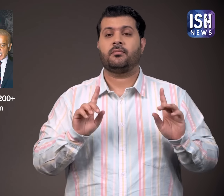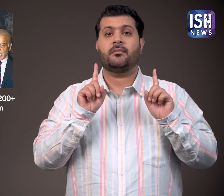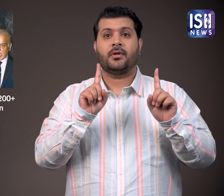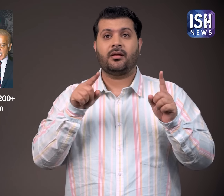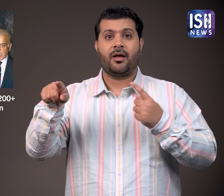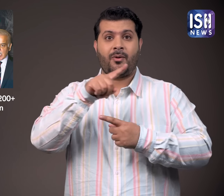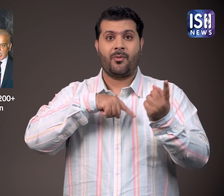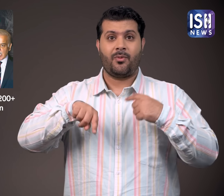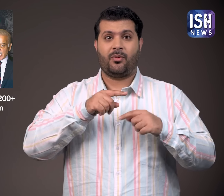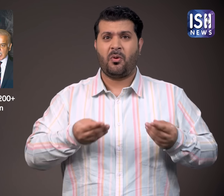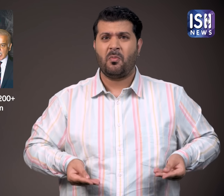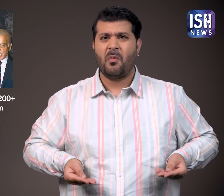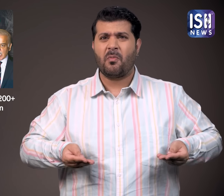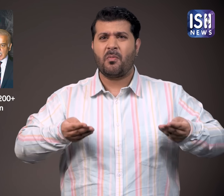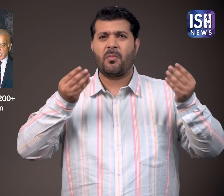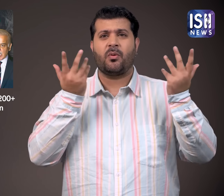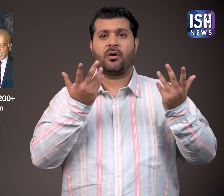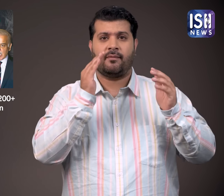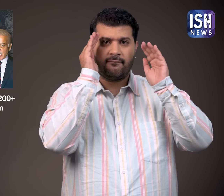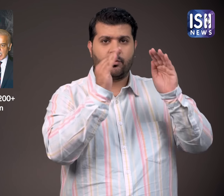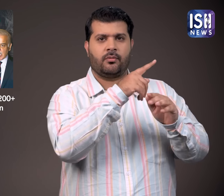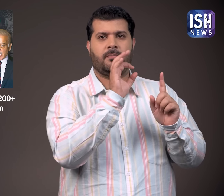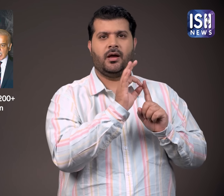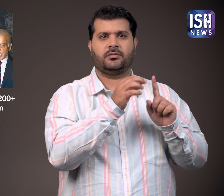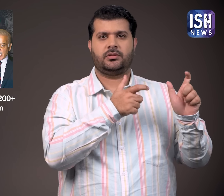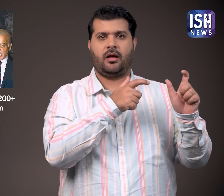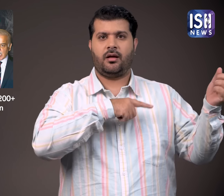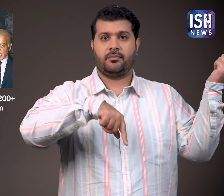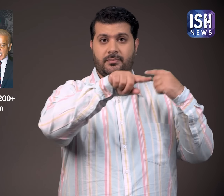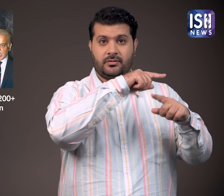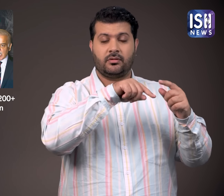However, the attacks mainly target Pakistani security forces.